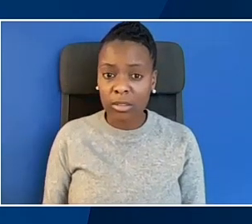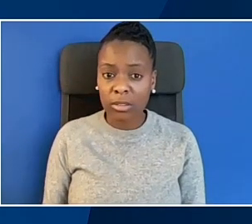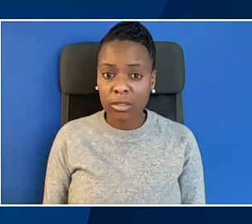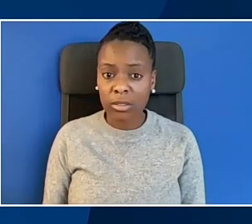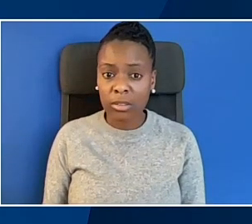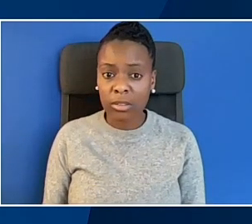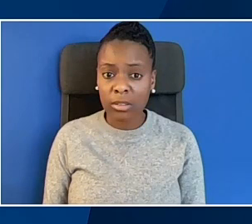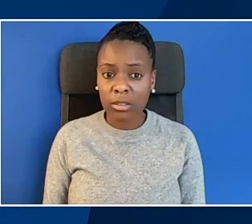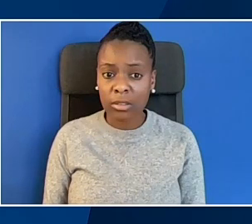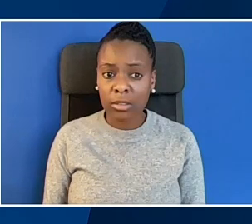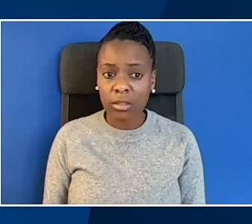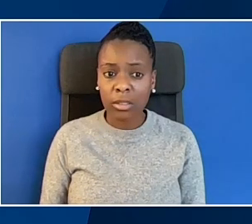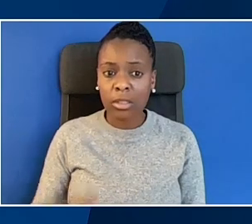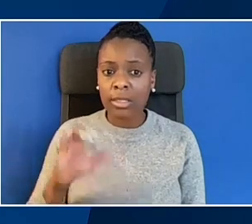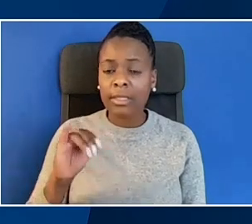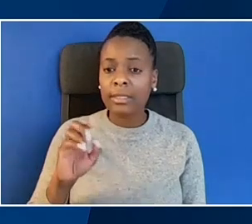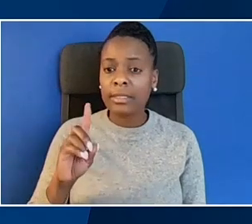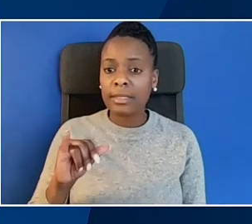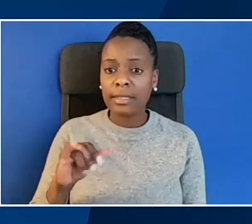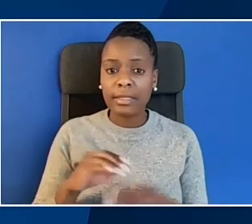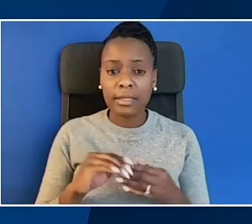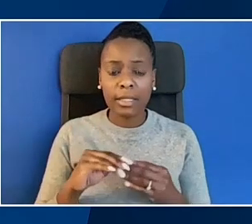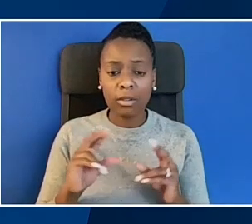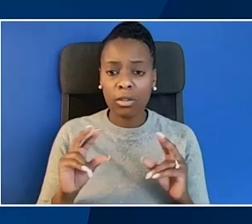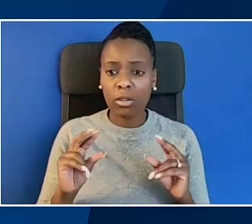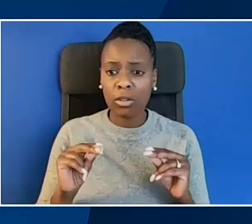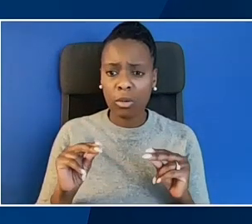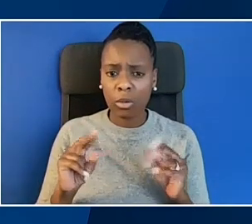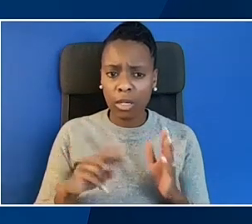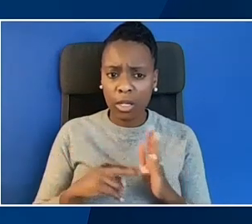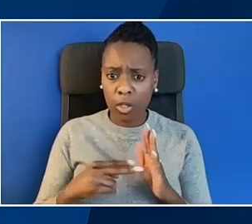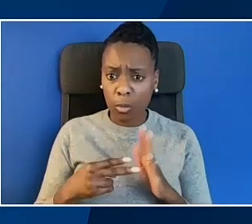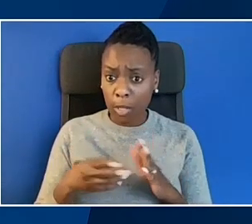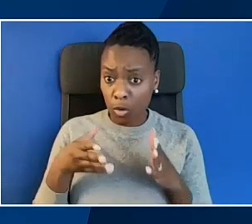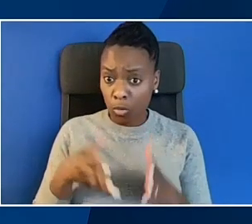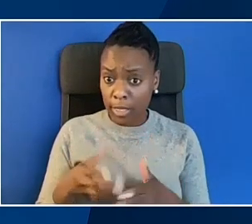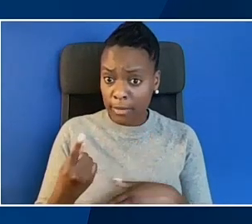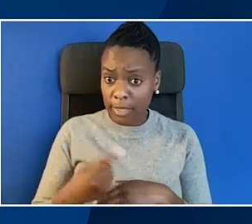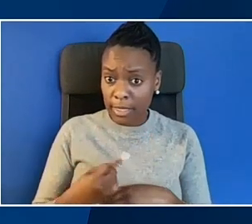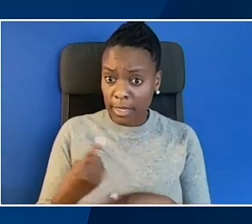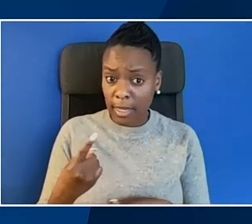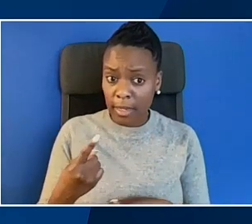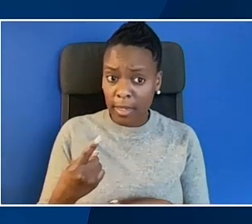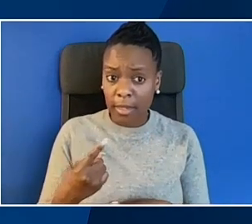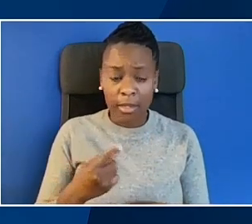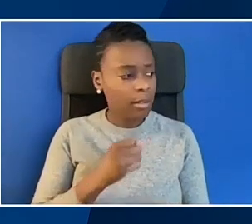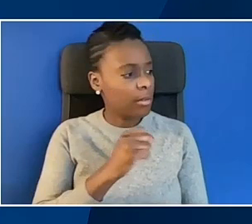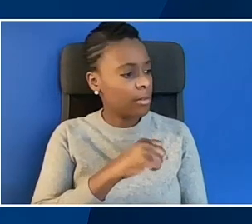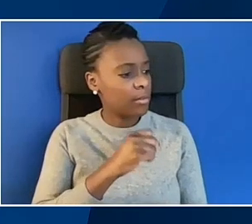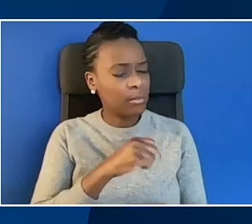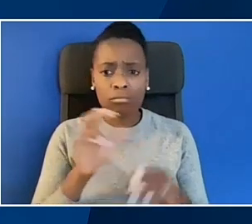No. You- do you mean like the rest of today, Emalyn? Yeah. I mean- No.